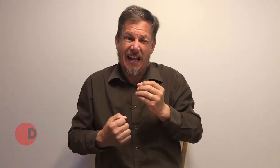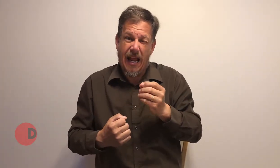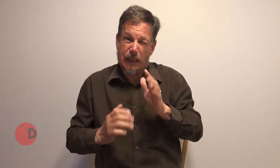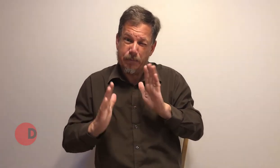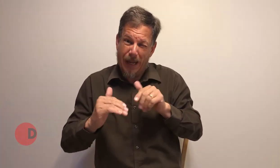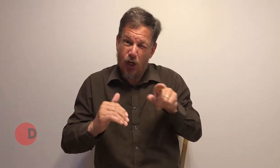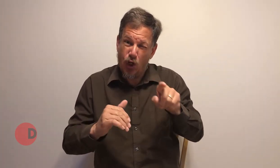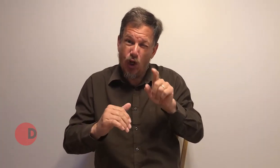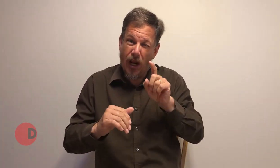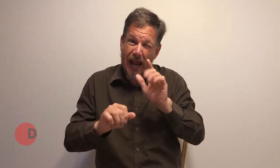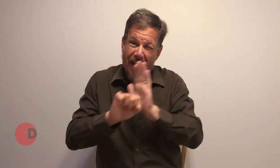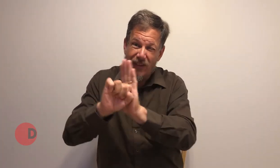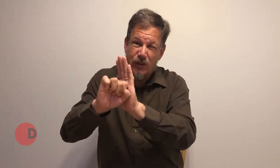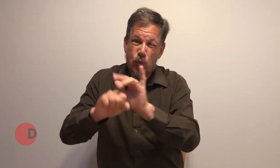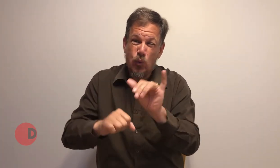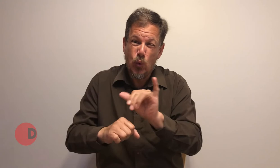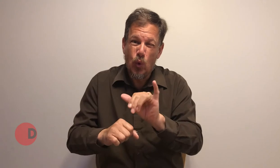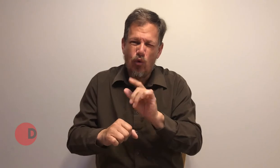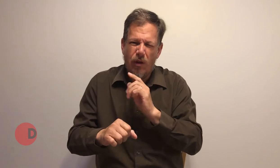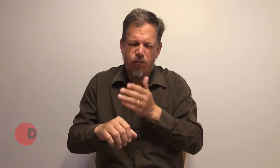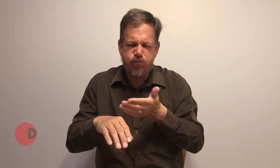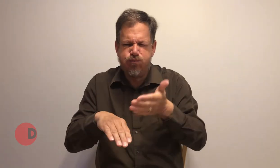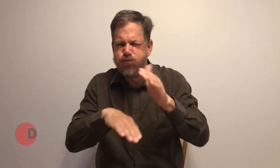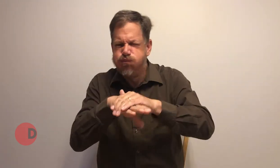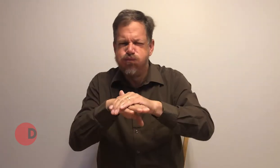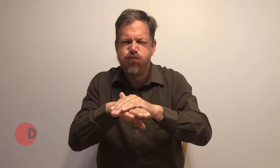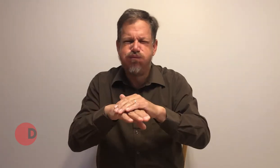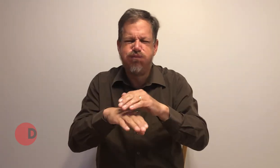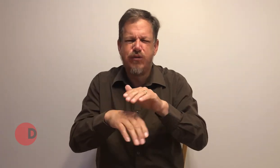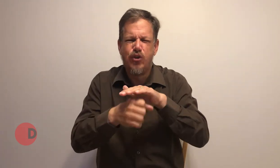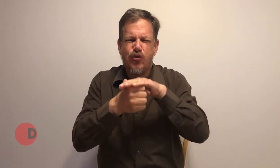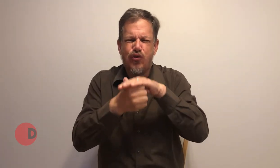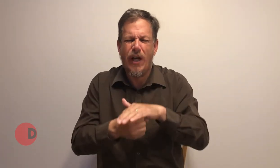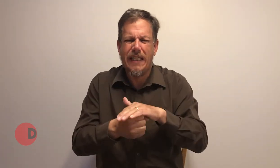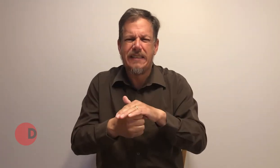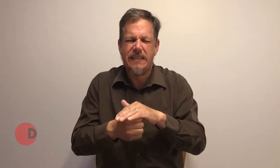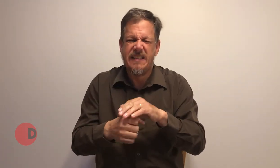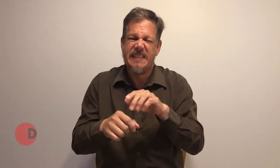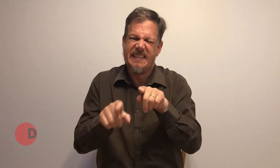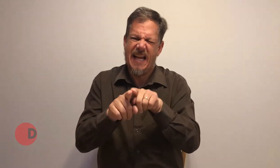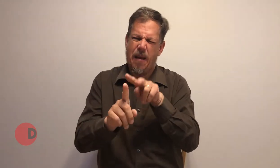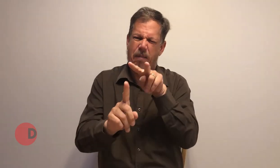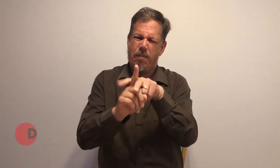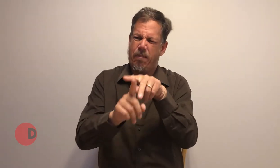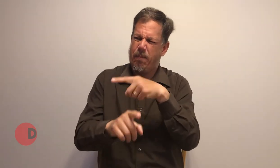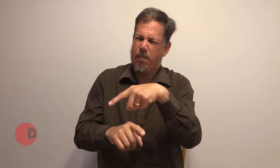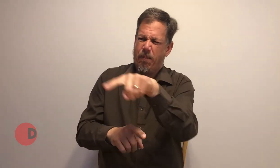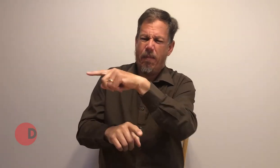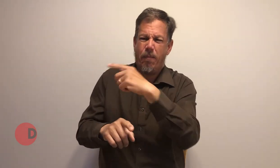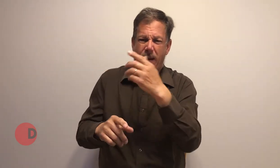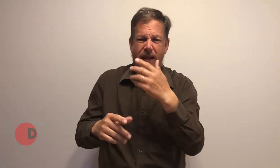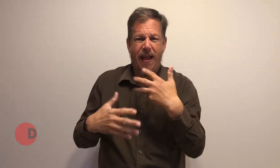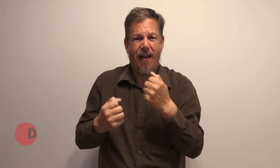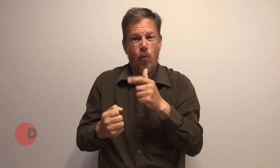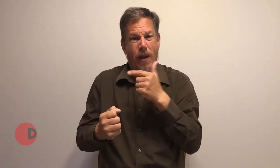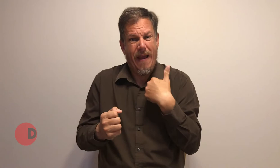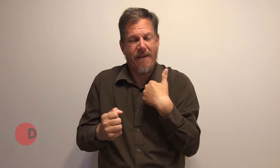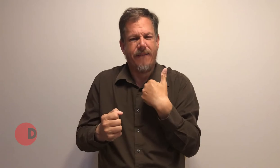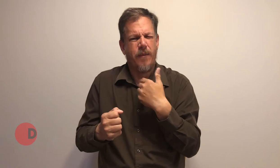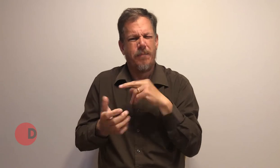their expecting her to advocate as well contributes to stress. This applies to anyone with mental health issues.